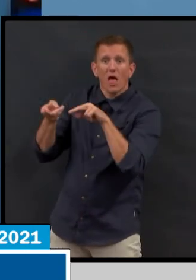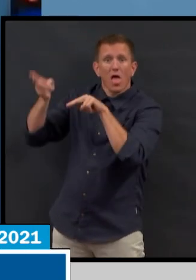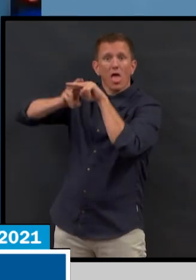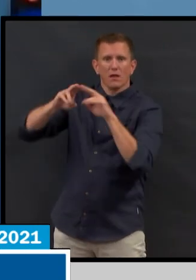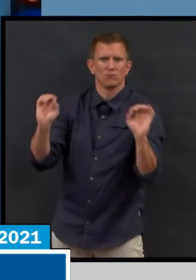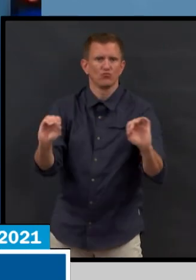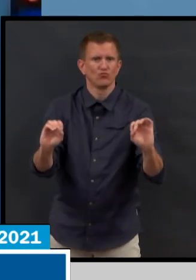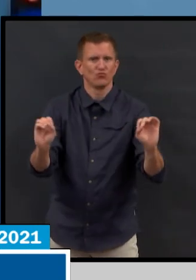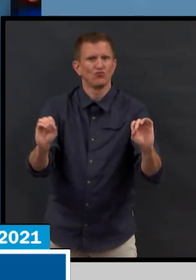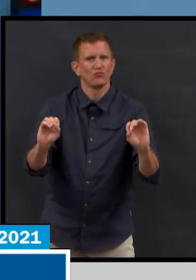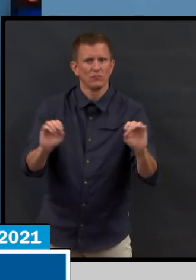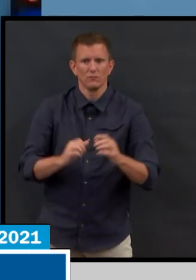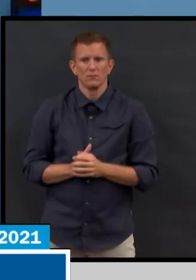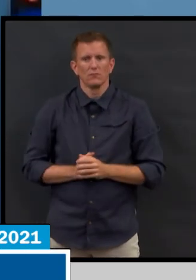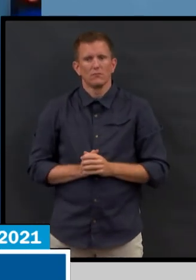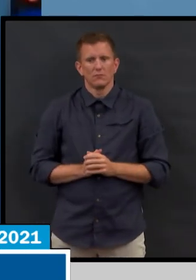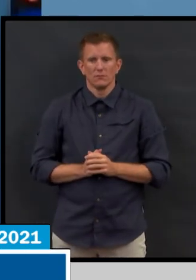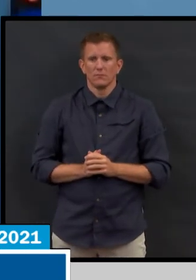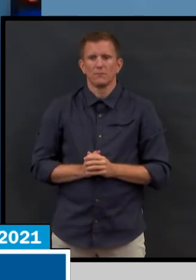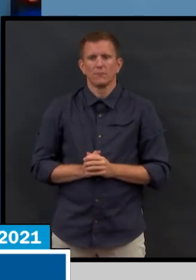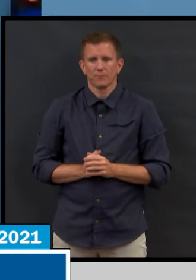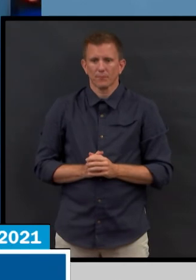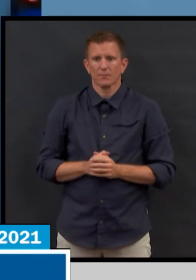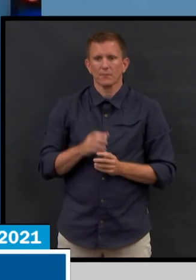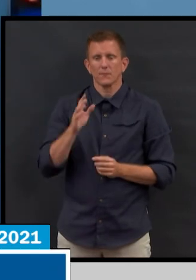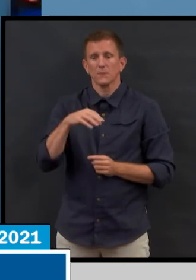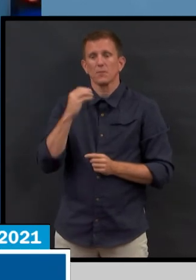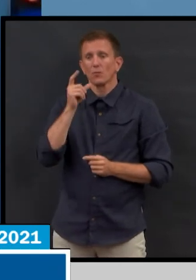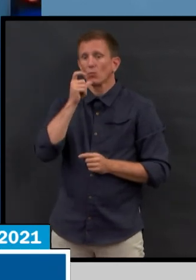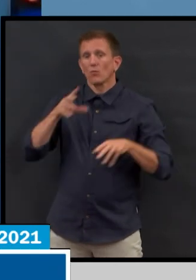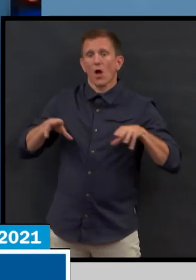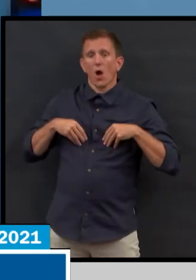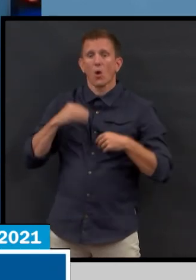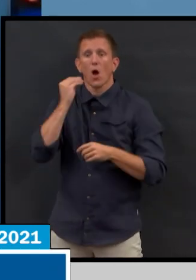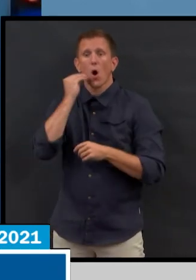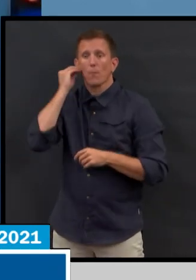possibly rent that out for wealth building now the first thing people may have concerns about is well